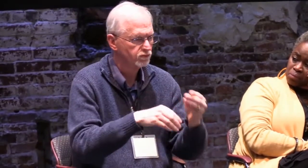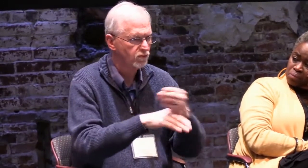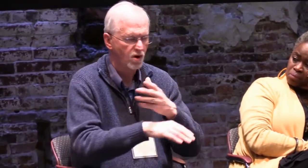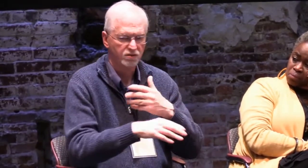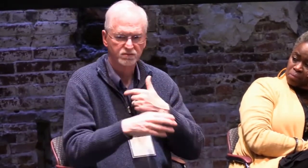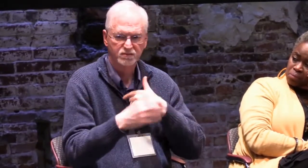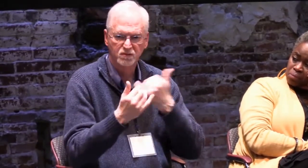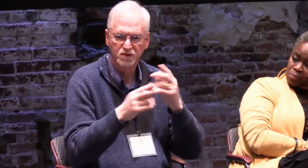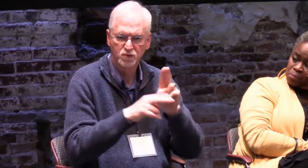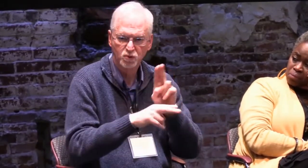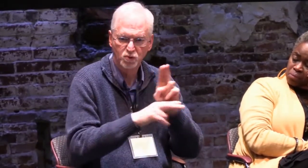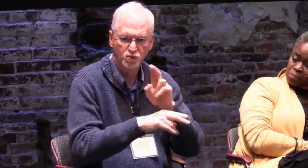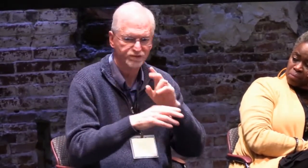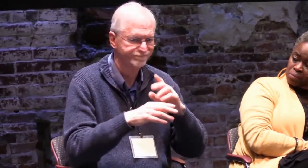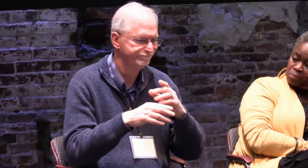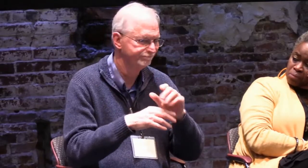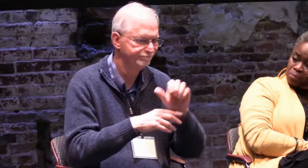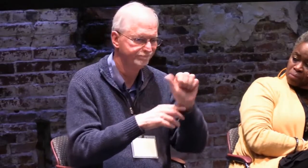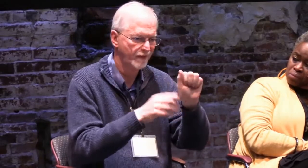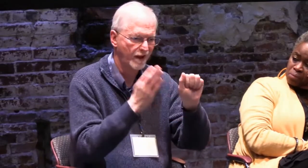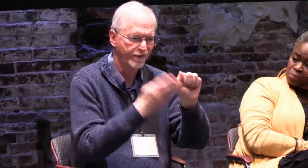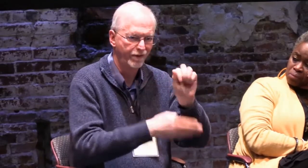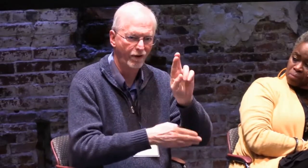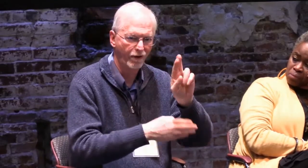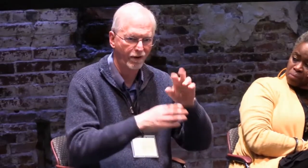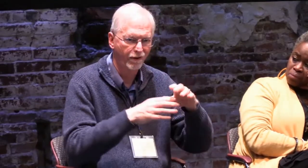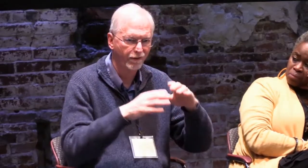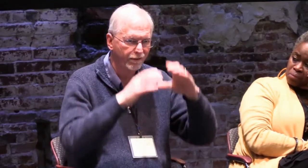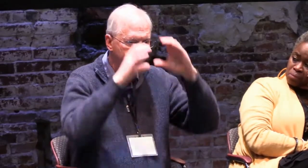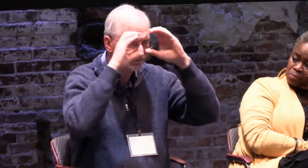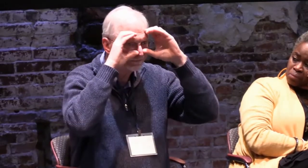and they overlap sometimes. And sometimes, we use